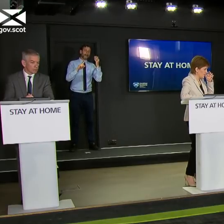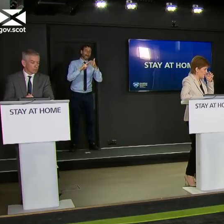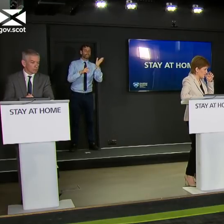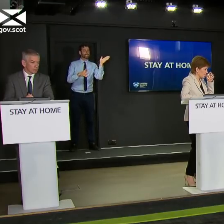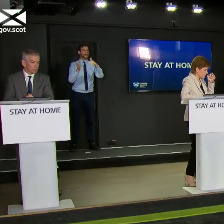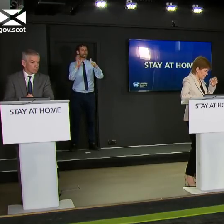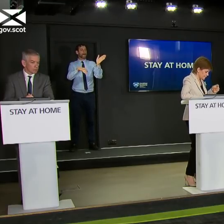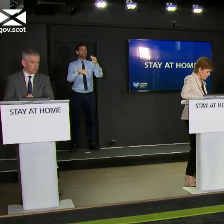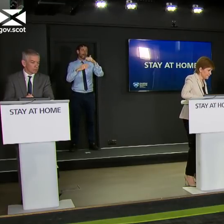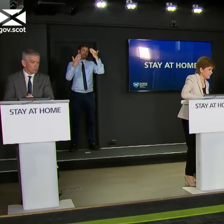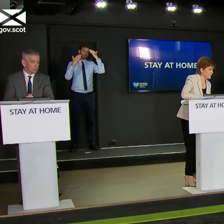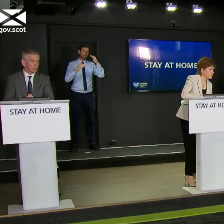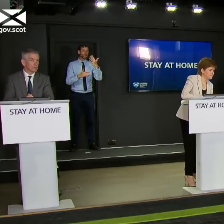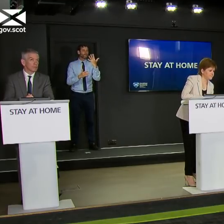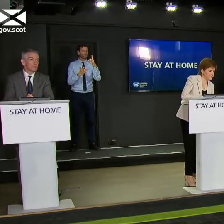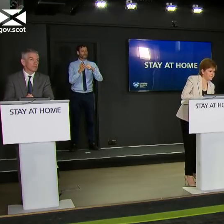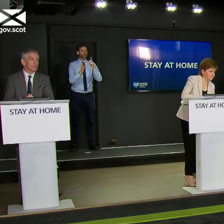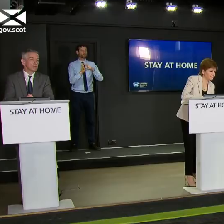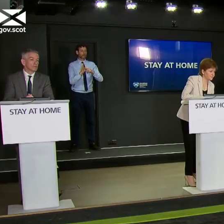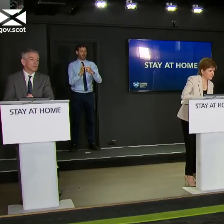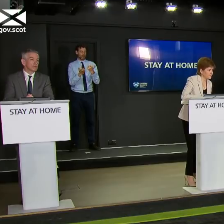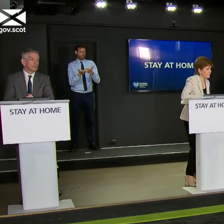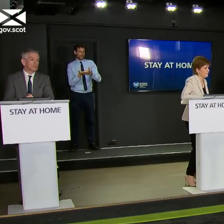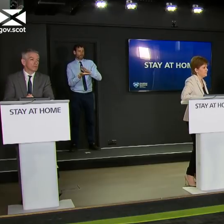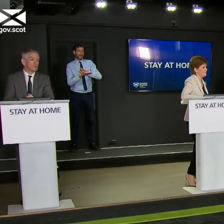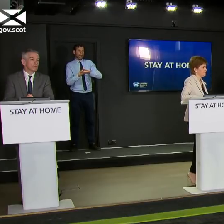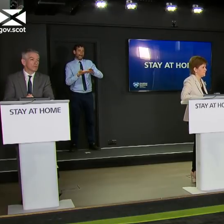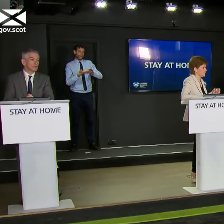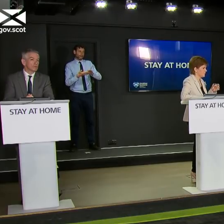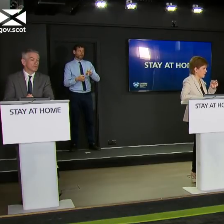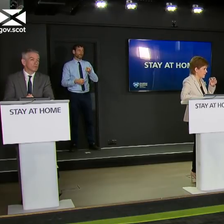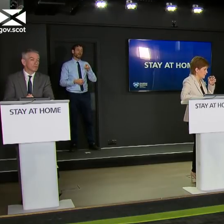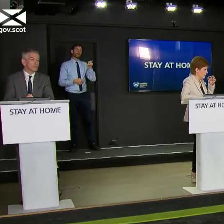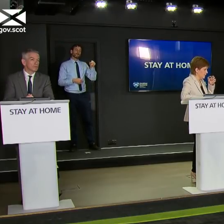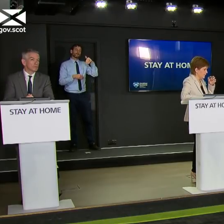of July? Rachel Hamilton the spokesperson for the Scottish Conservatives says that this